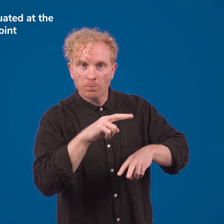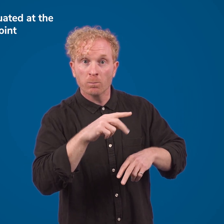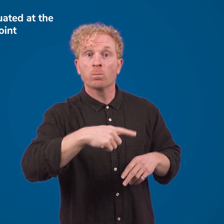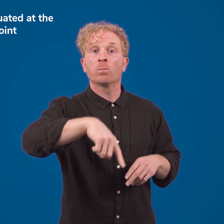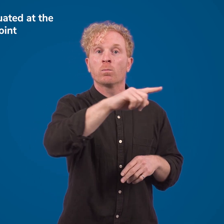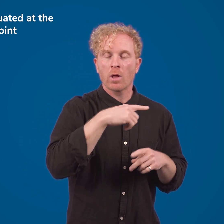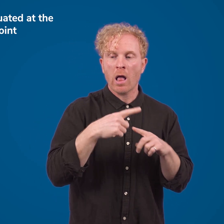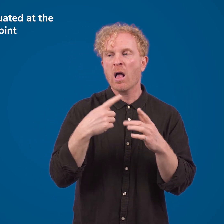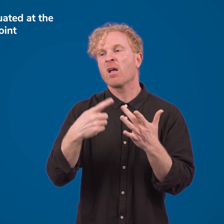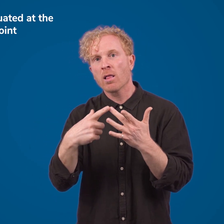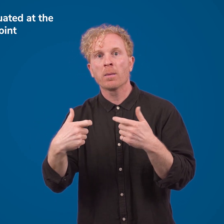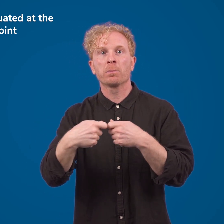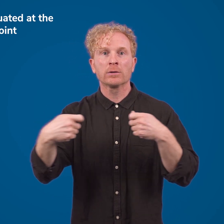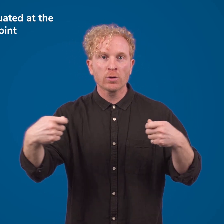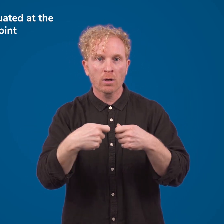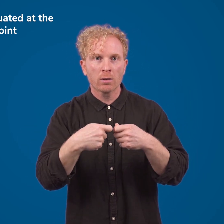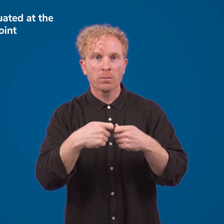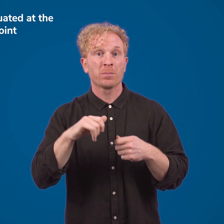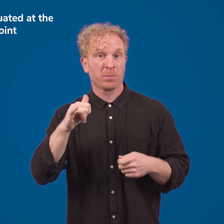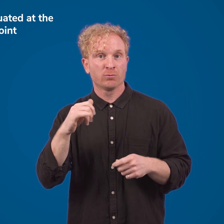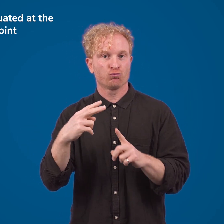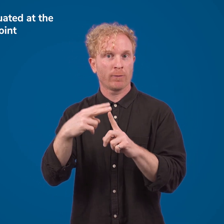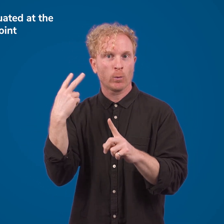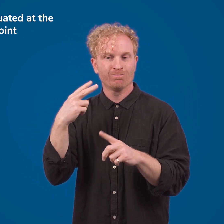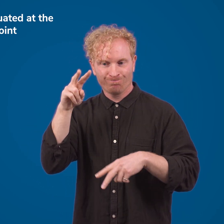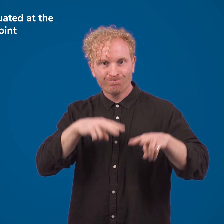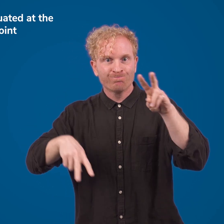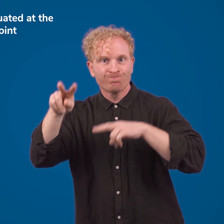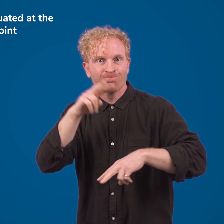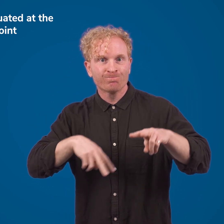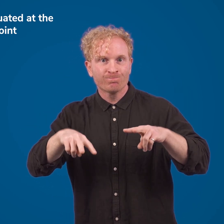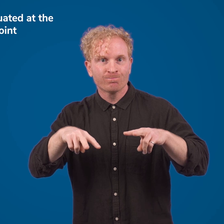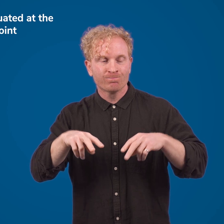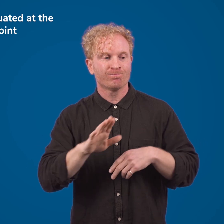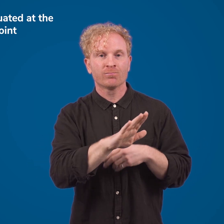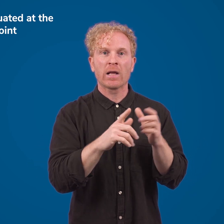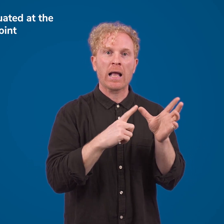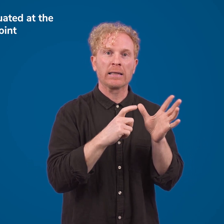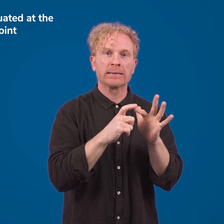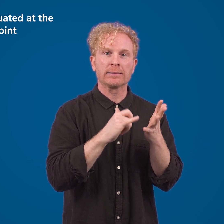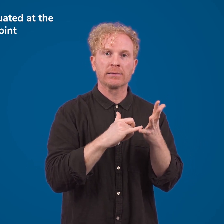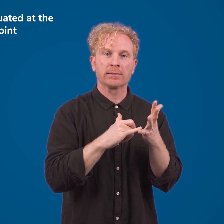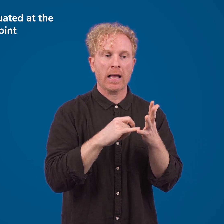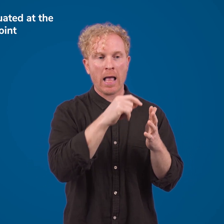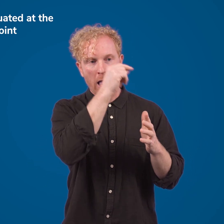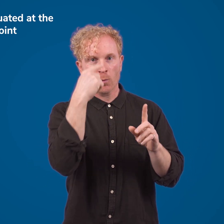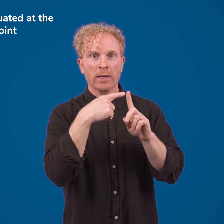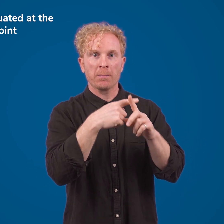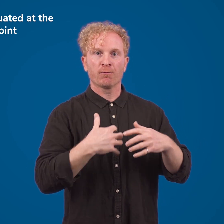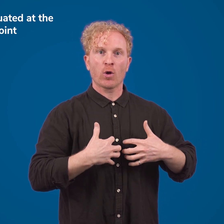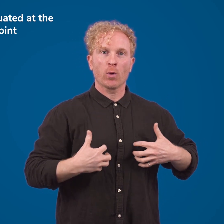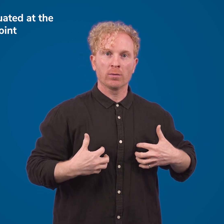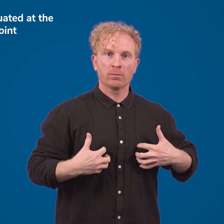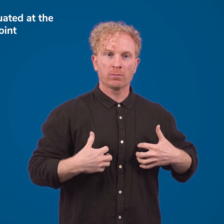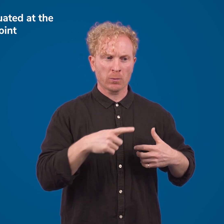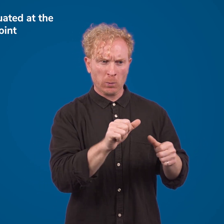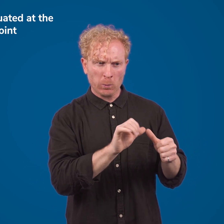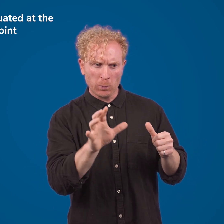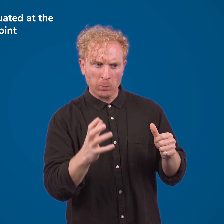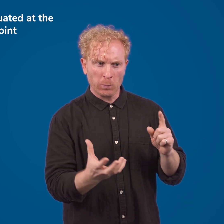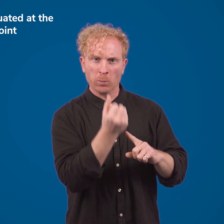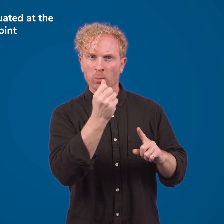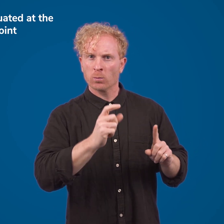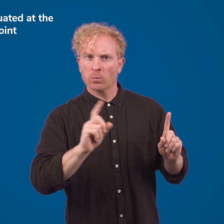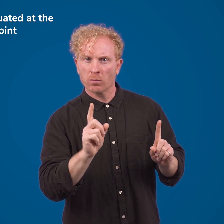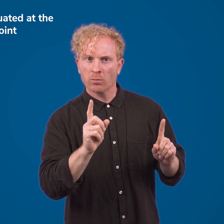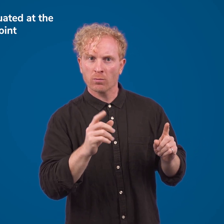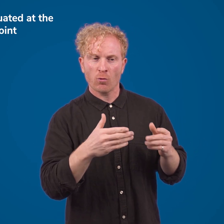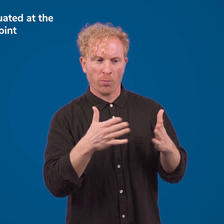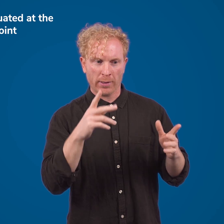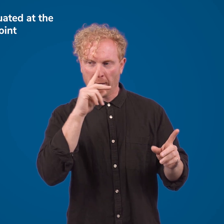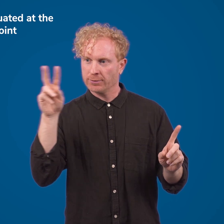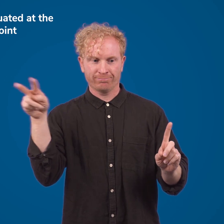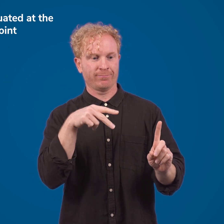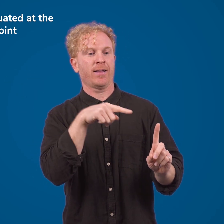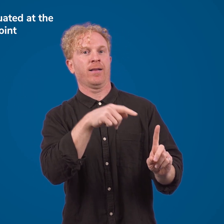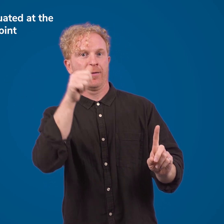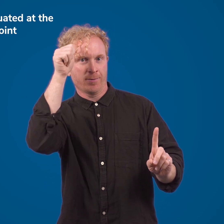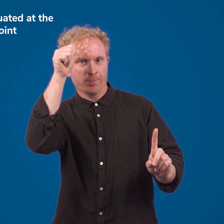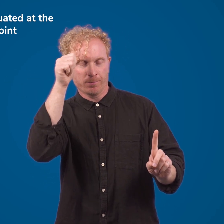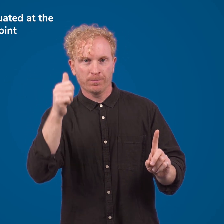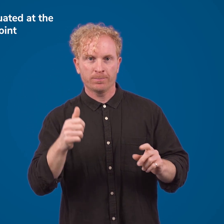these and other measures may be reviewed in light of assessing the effectiveness of ADS Outcomes Framework.